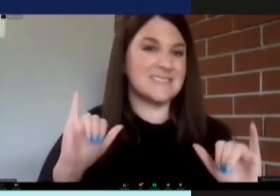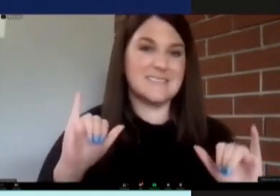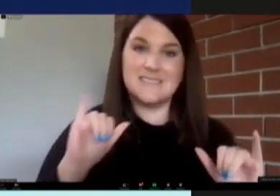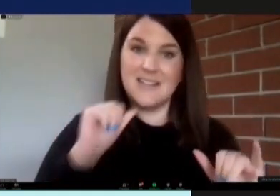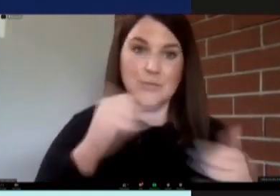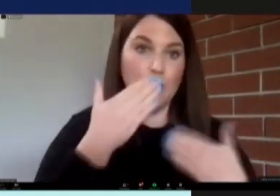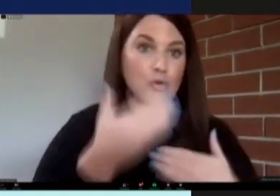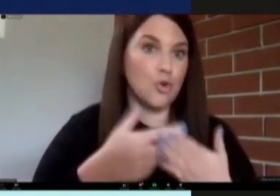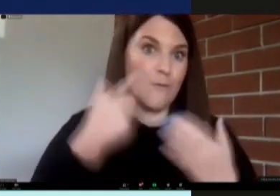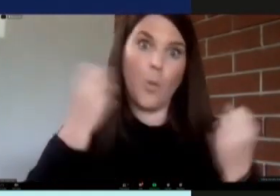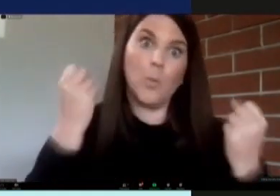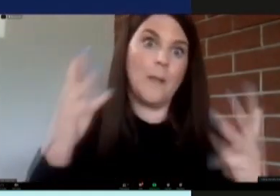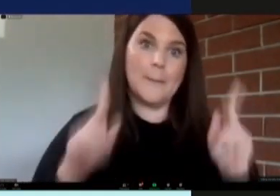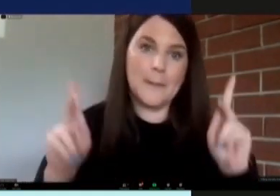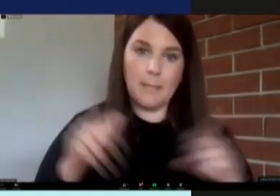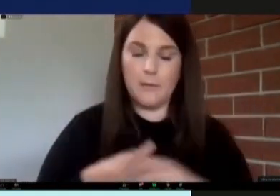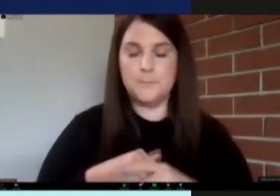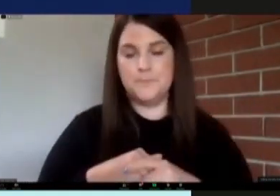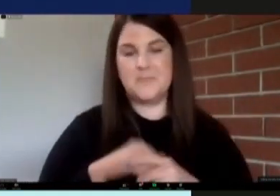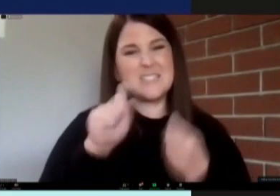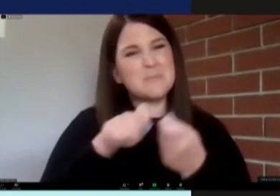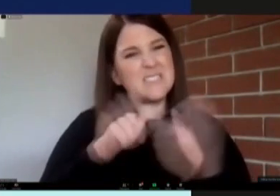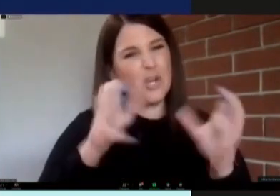Specific groups have been uniquely effective across the lifespan.